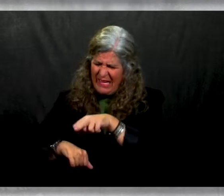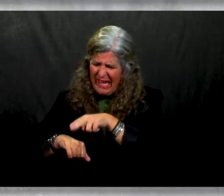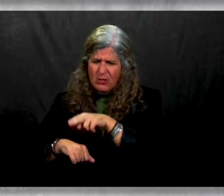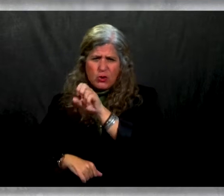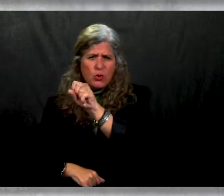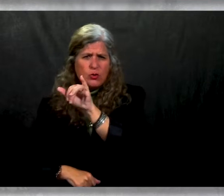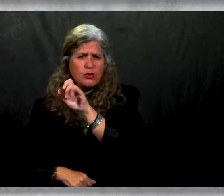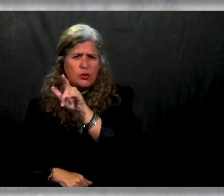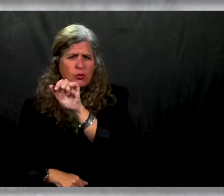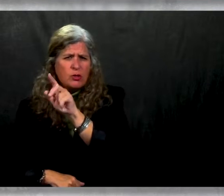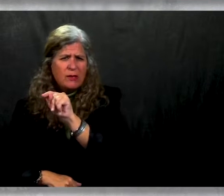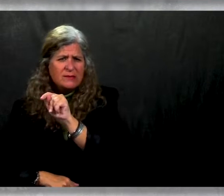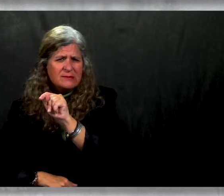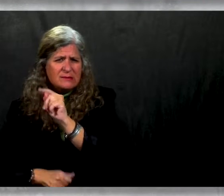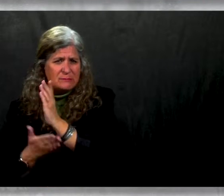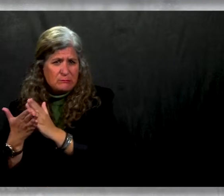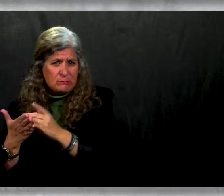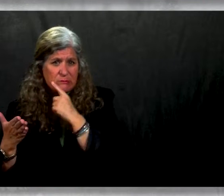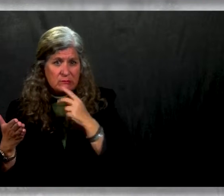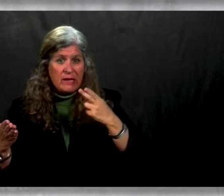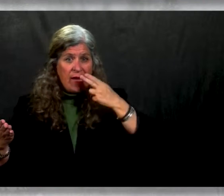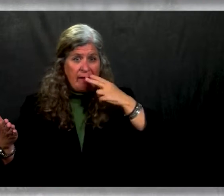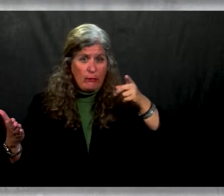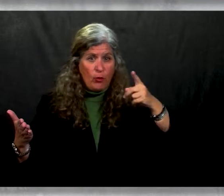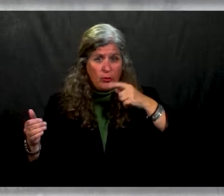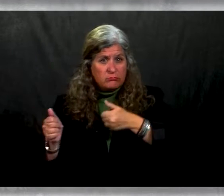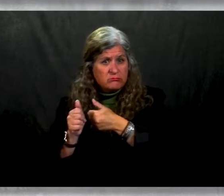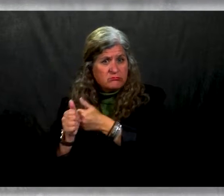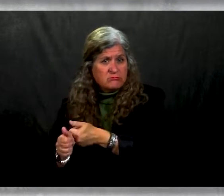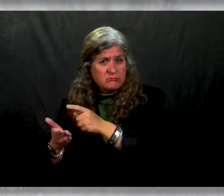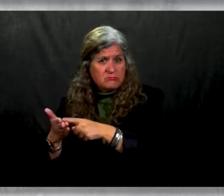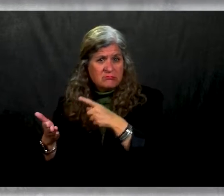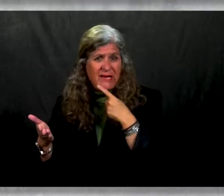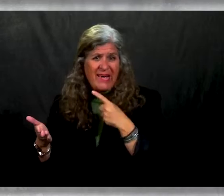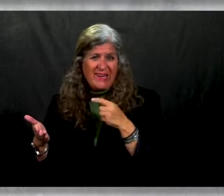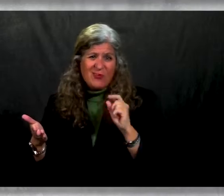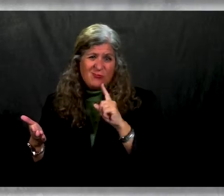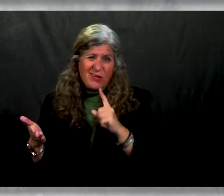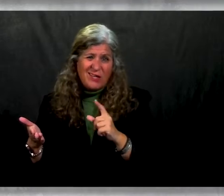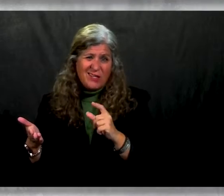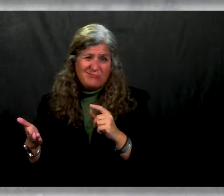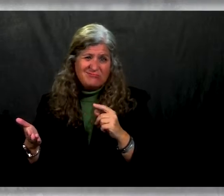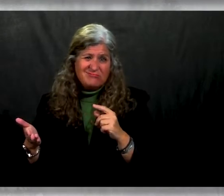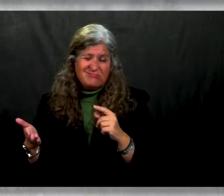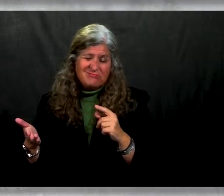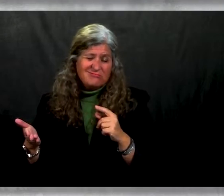by Hitler himself and probably is the least truthful of the party name.